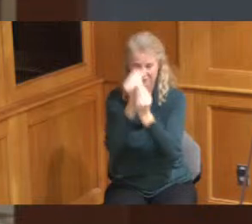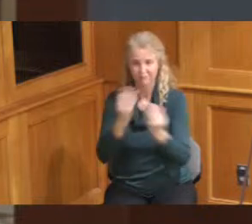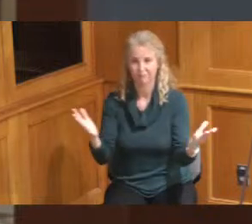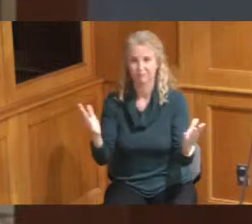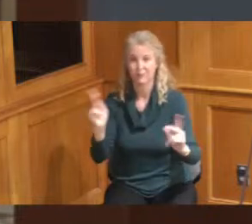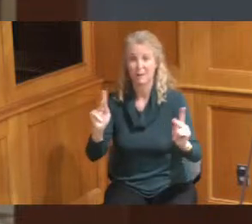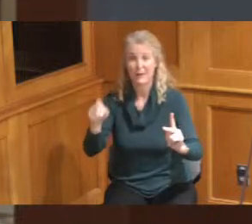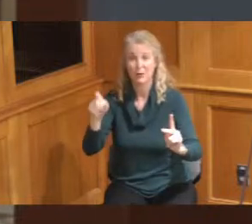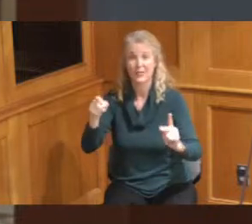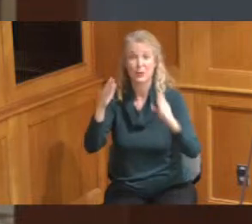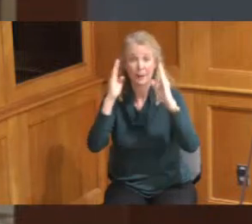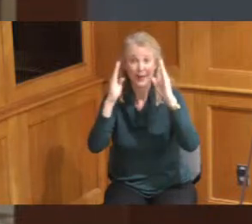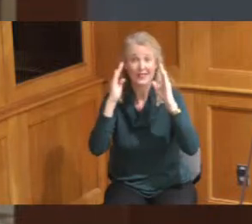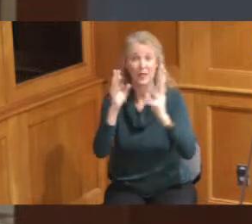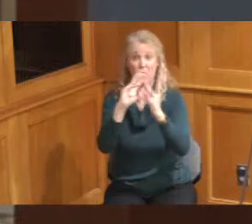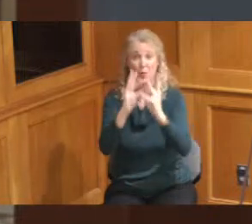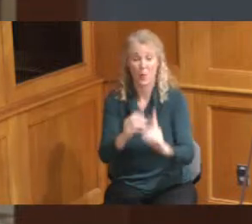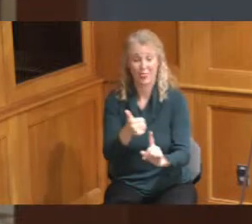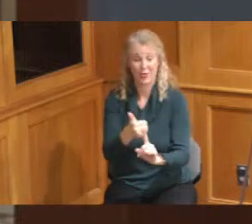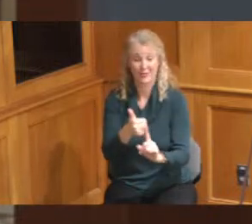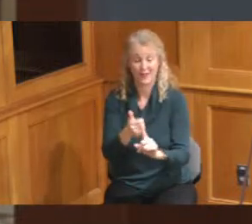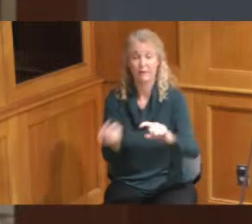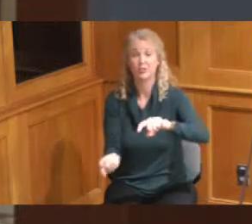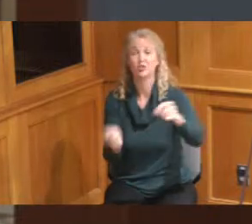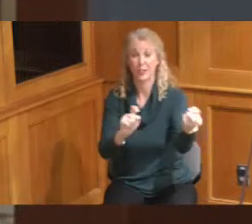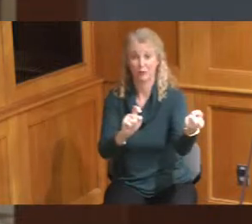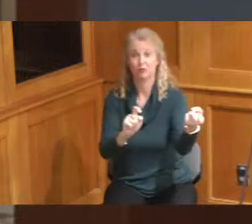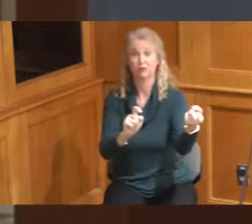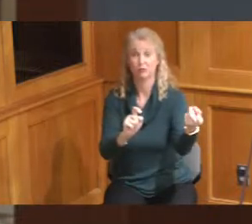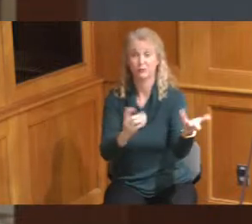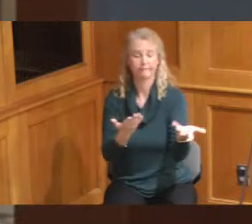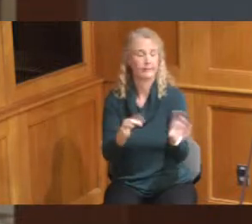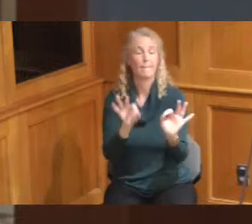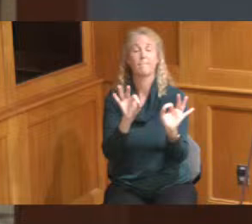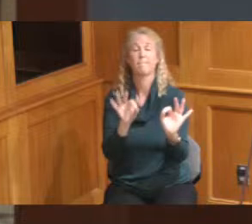to the change in weather how it may affect them I think a prime example was the we got the 8 Ines